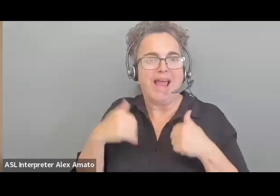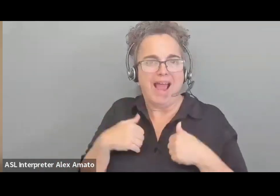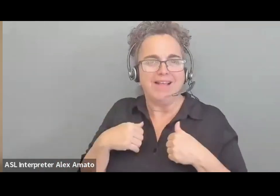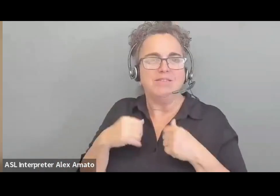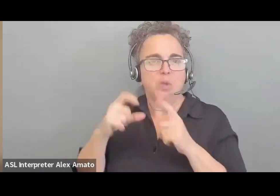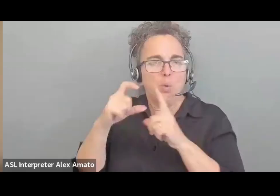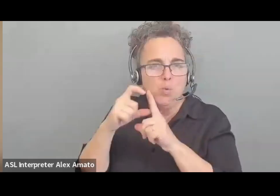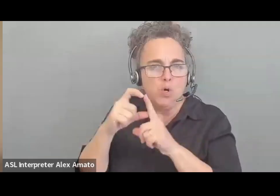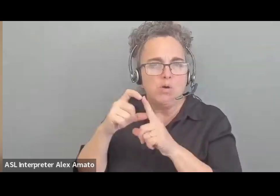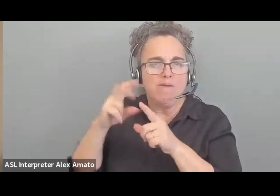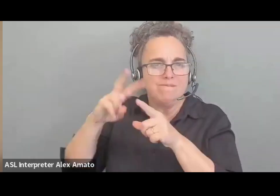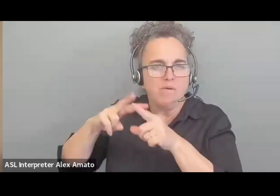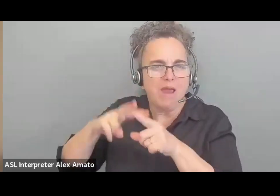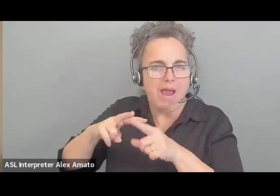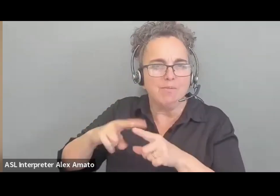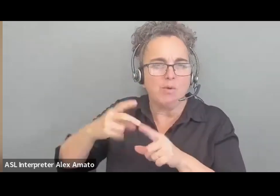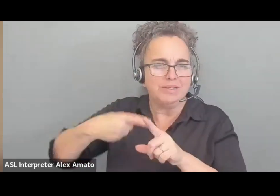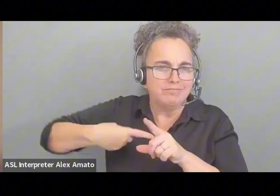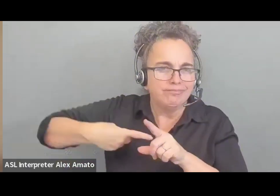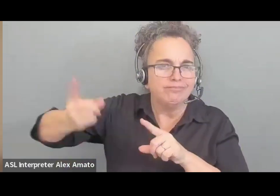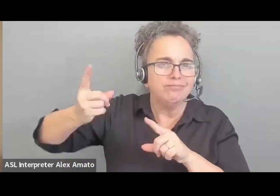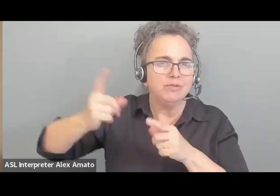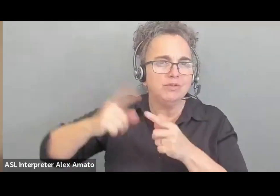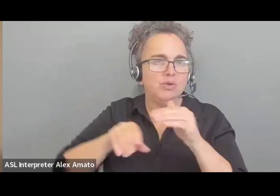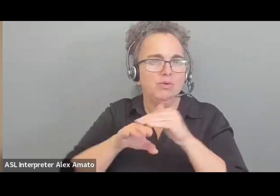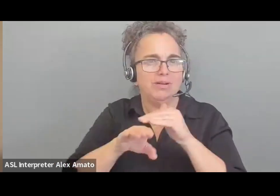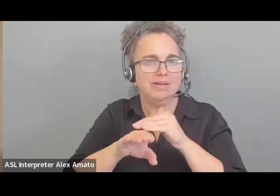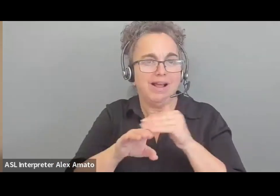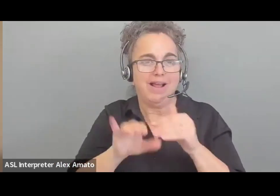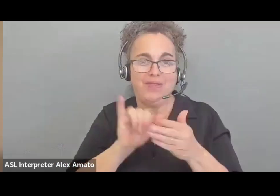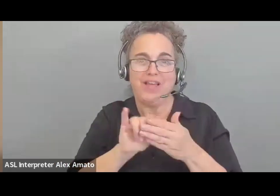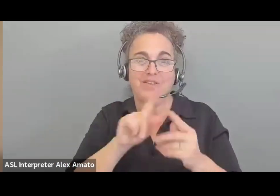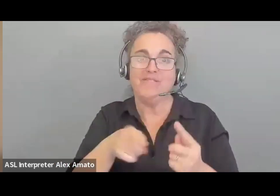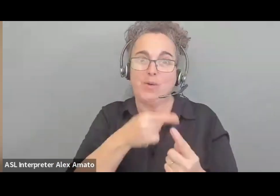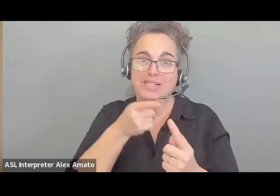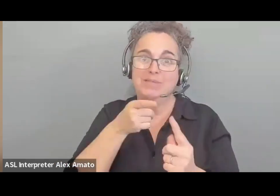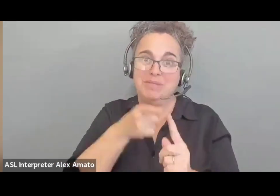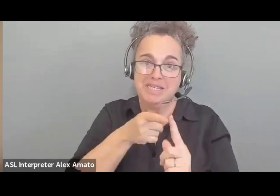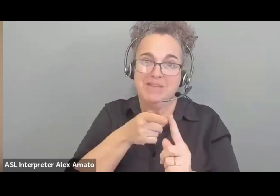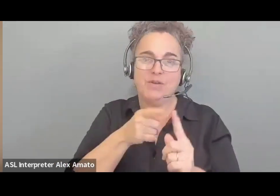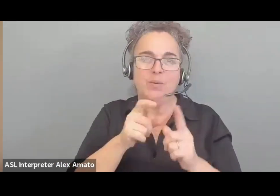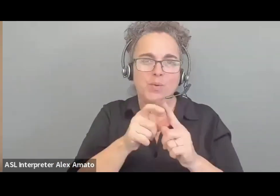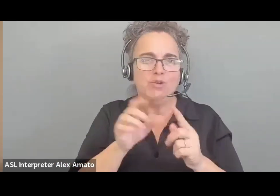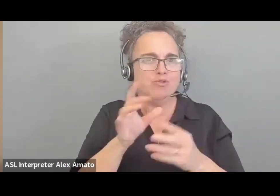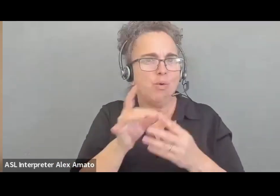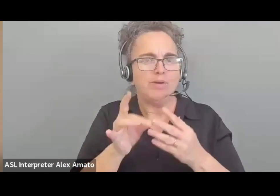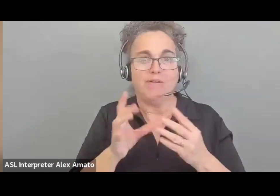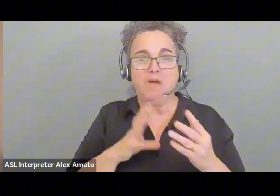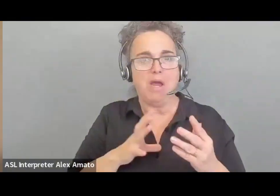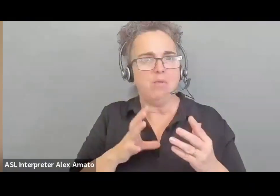and that was really specific word choice, because when something is easy to talk about, it's easy